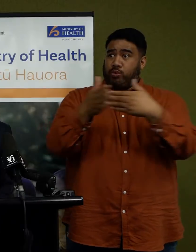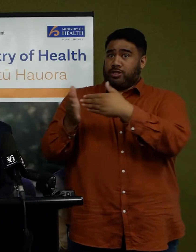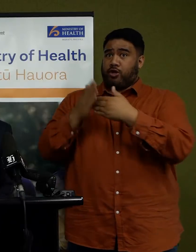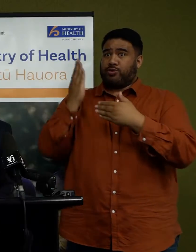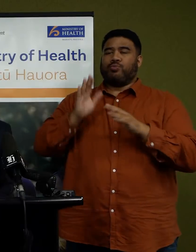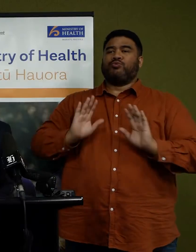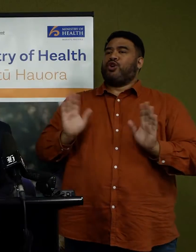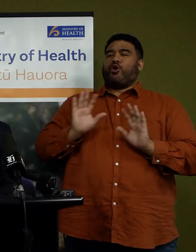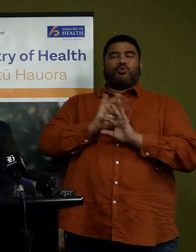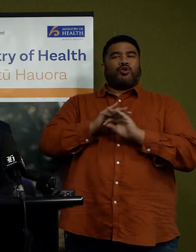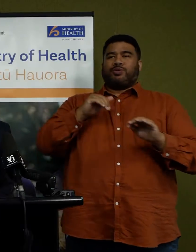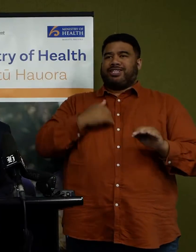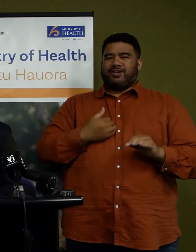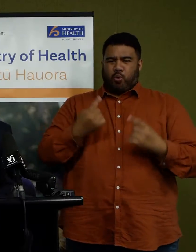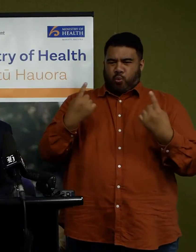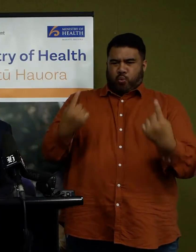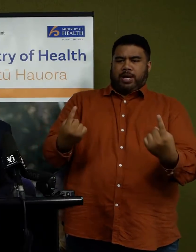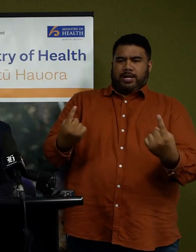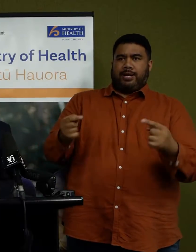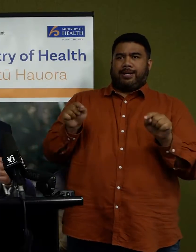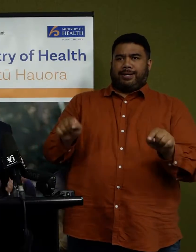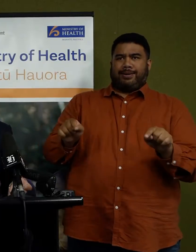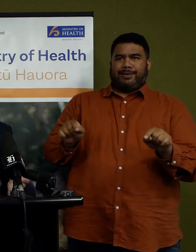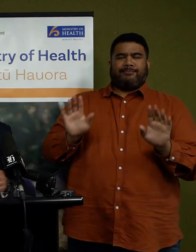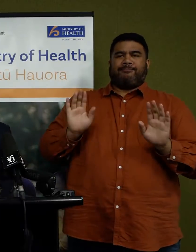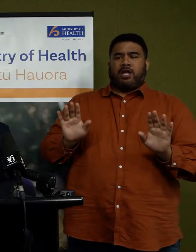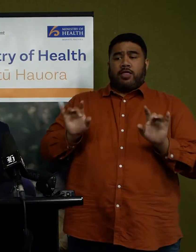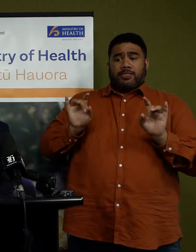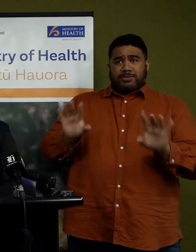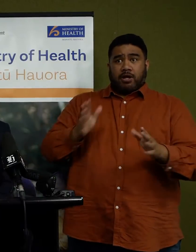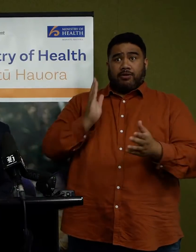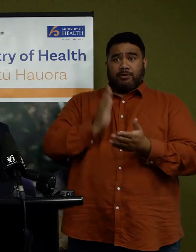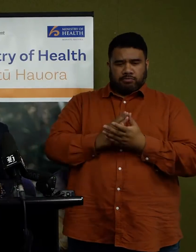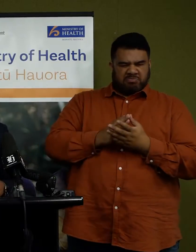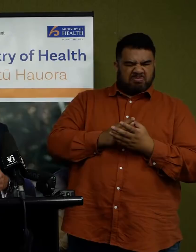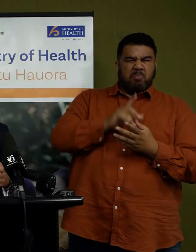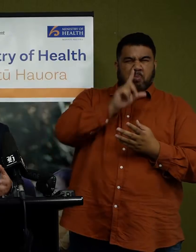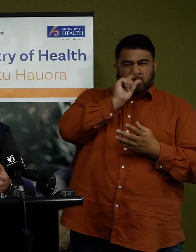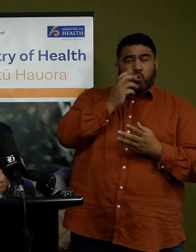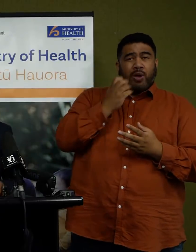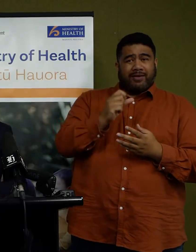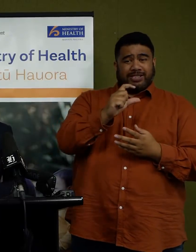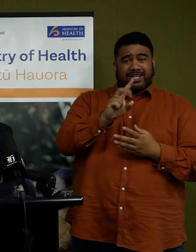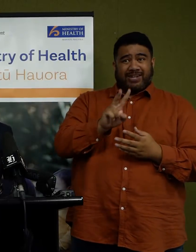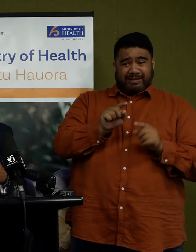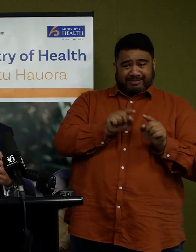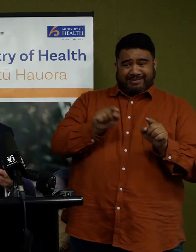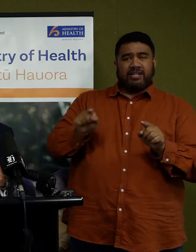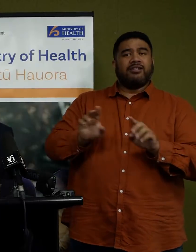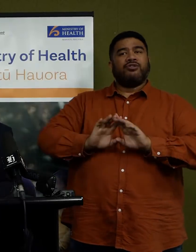one in each school, are not symptomatic. And as I've outlined, there's very clear data from China